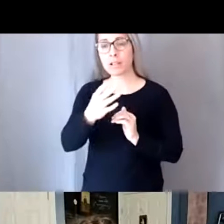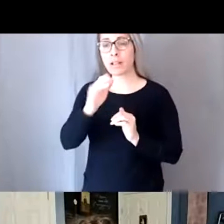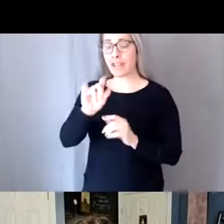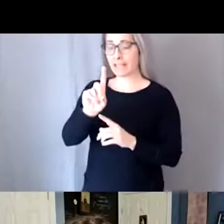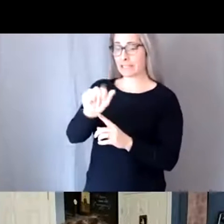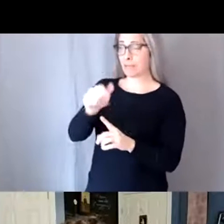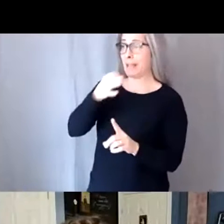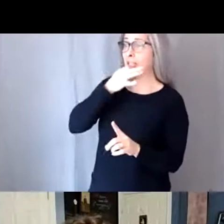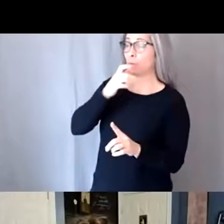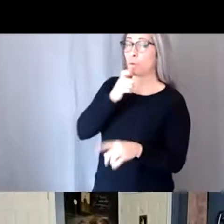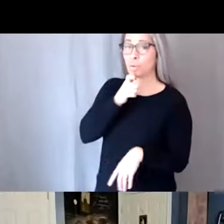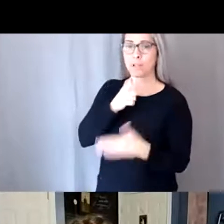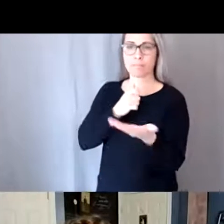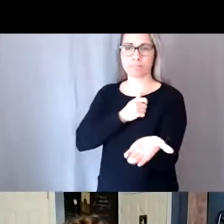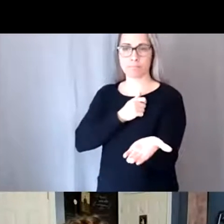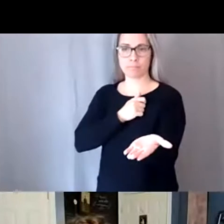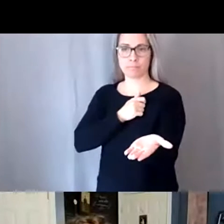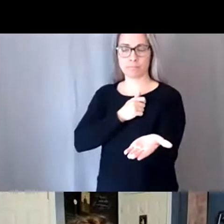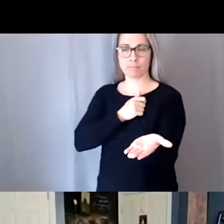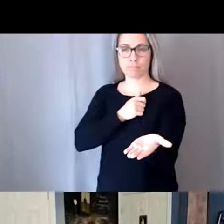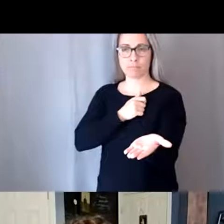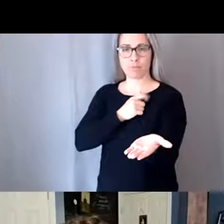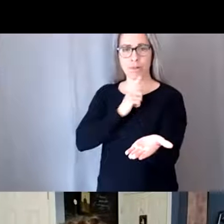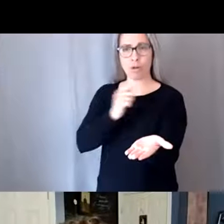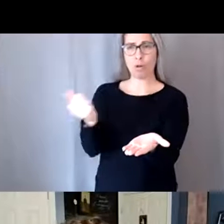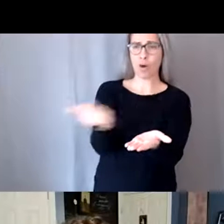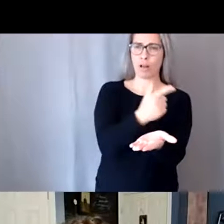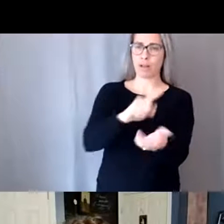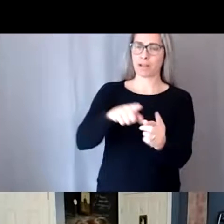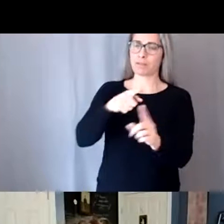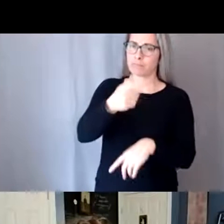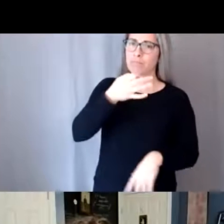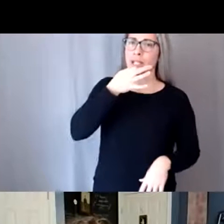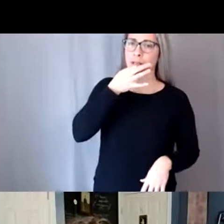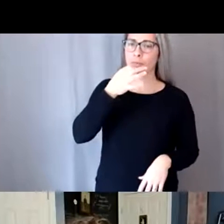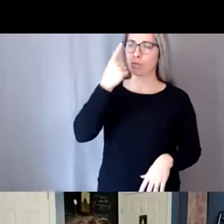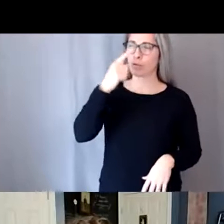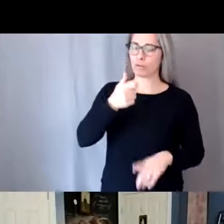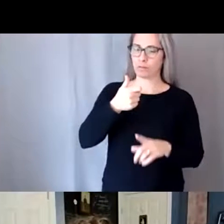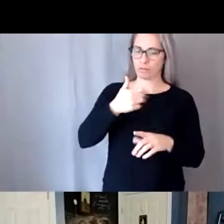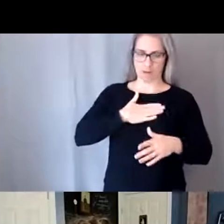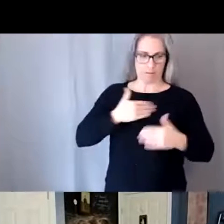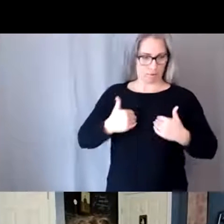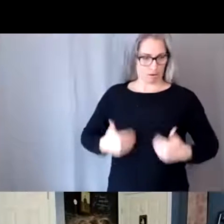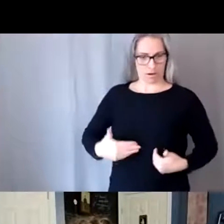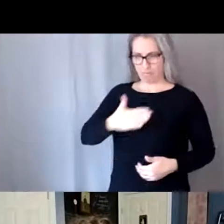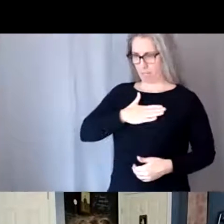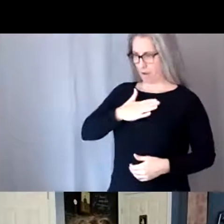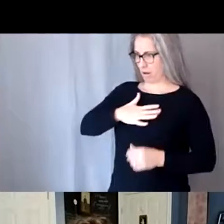you know every person on every disability but really on their own bodies on their own contexts and so